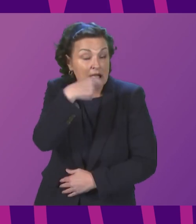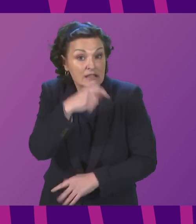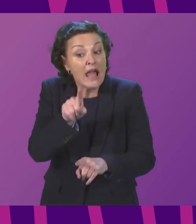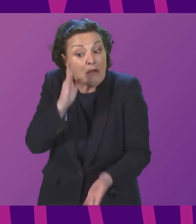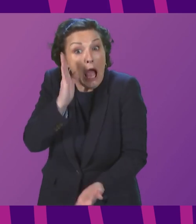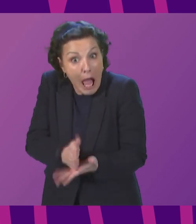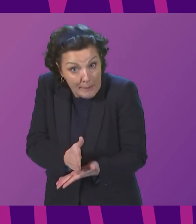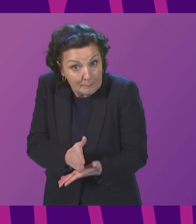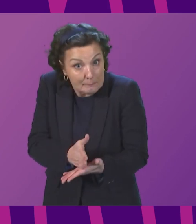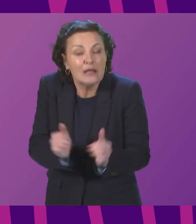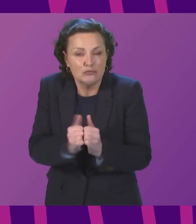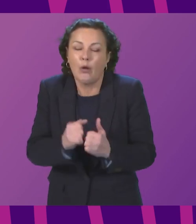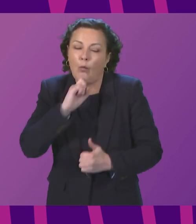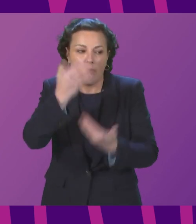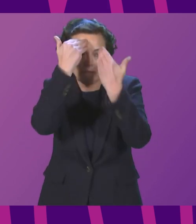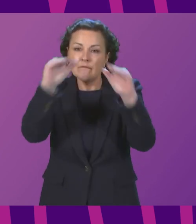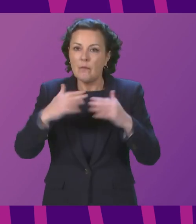changes, we will inform Parliament as soon as possible.